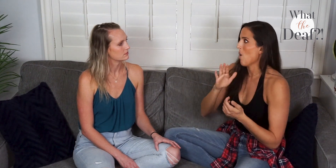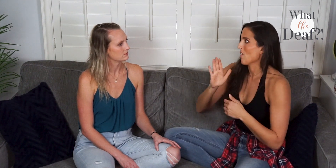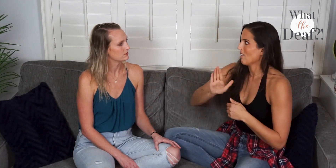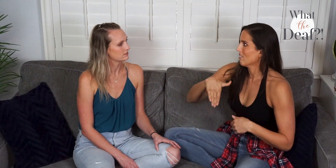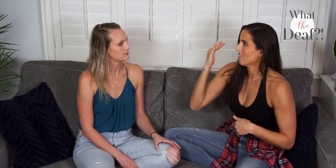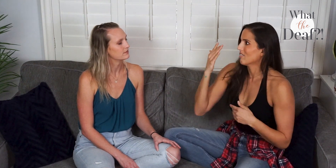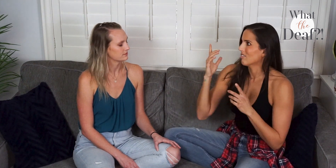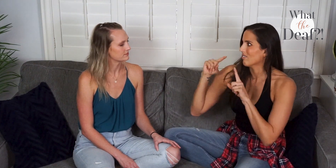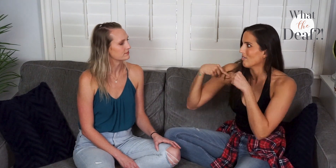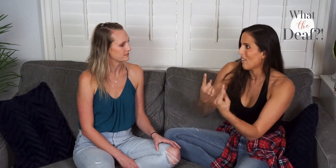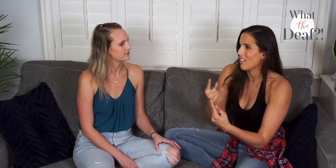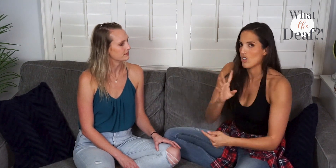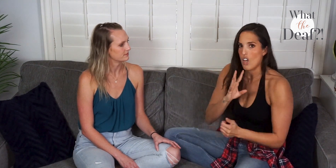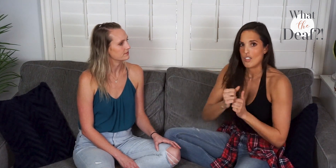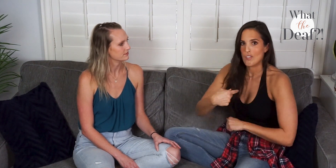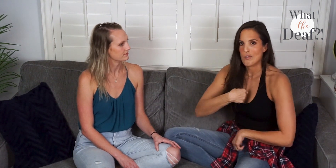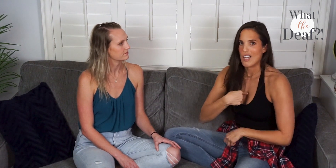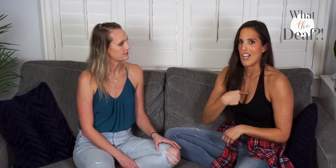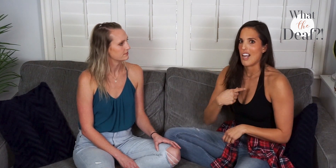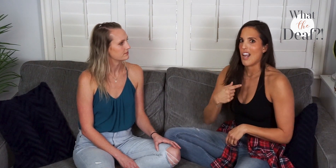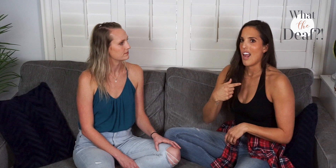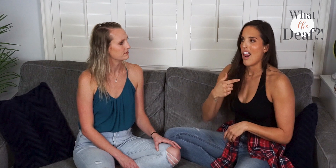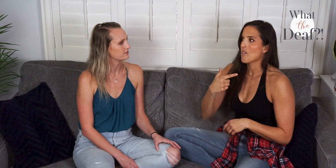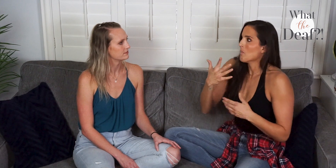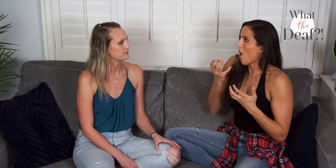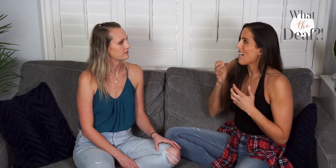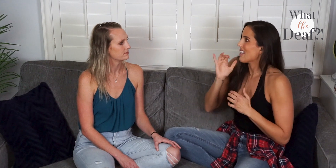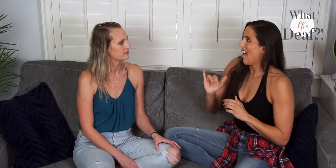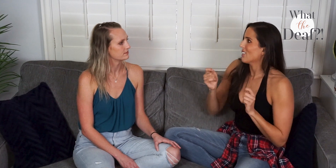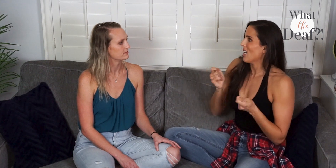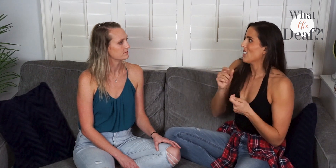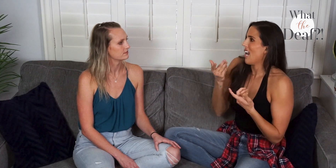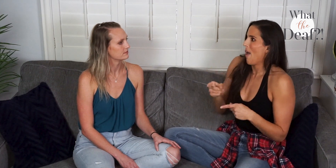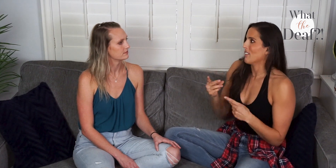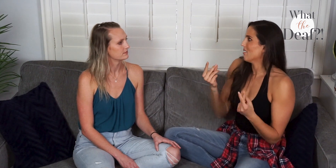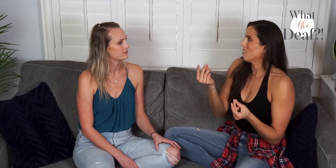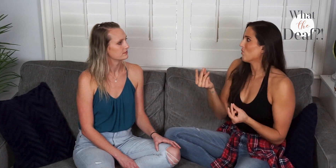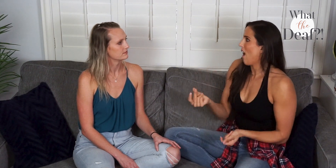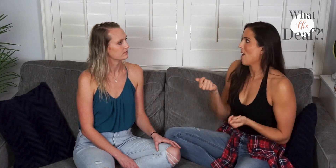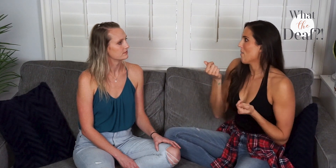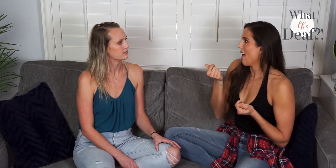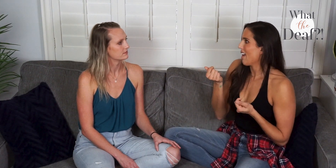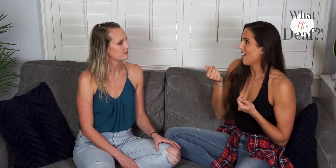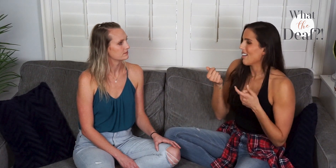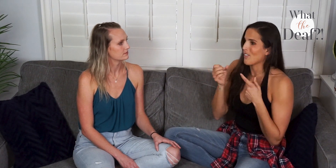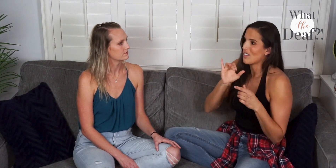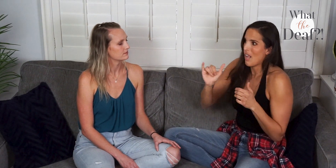Even though in my upbringing, they always talked with me. I wanted that change to happen so fast,